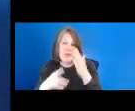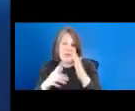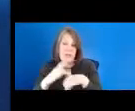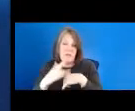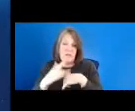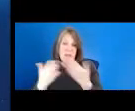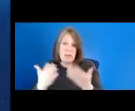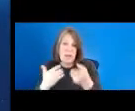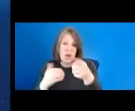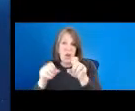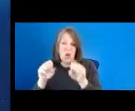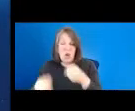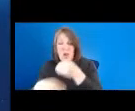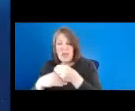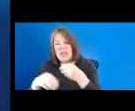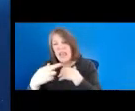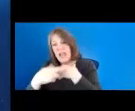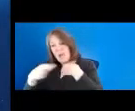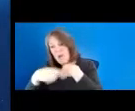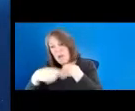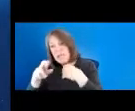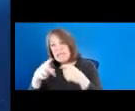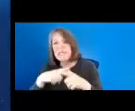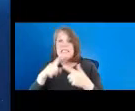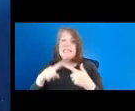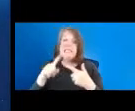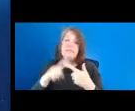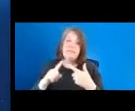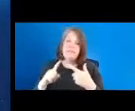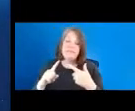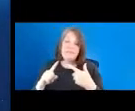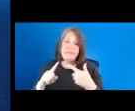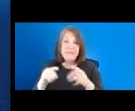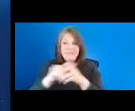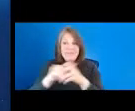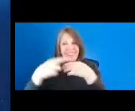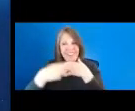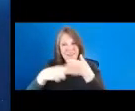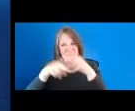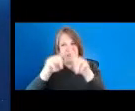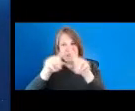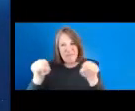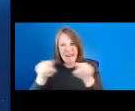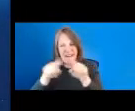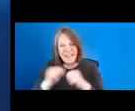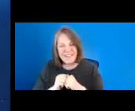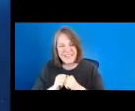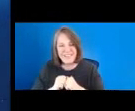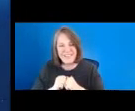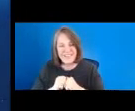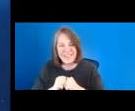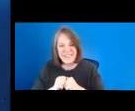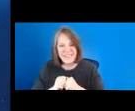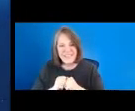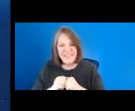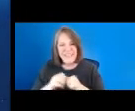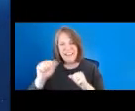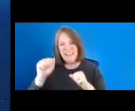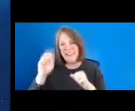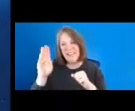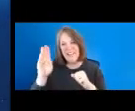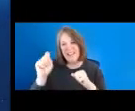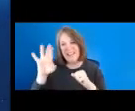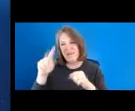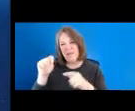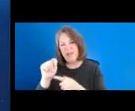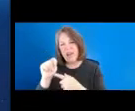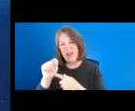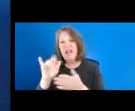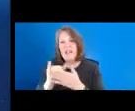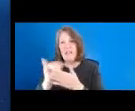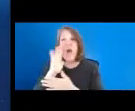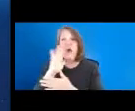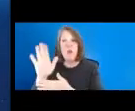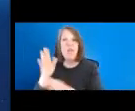you can add your references in the references box, your abstract will be preloaded so that